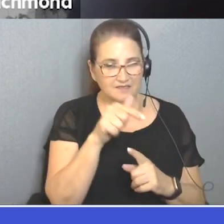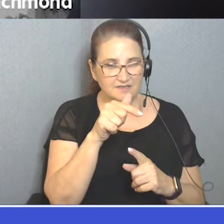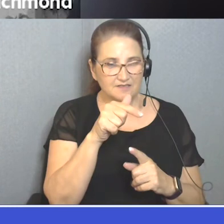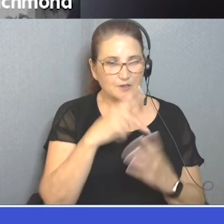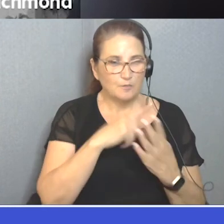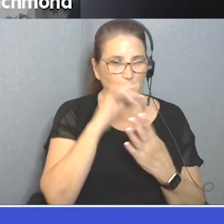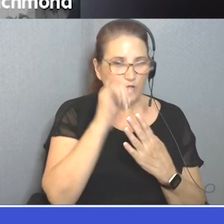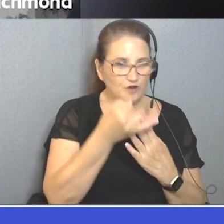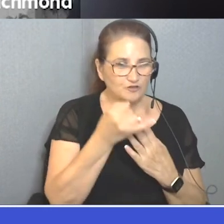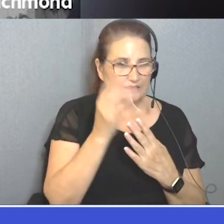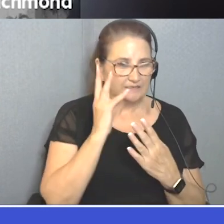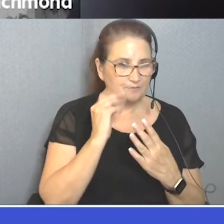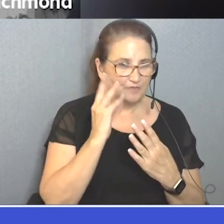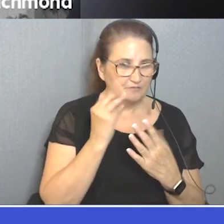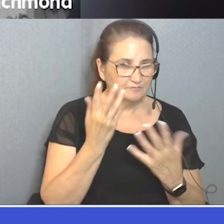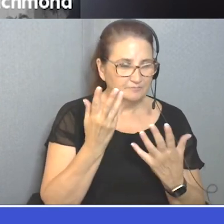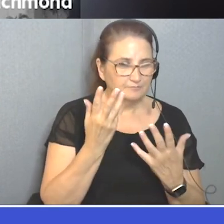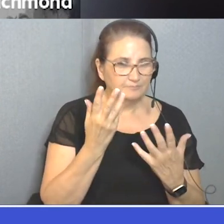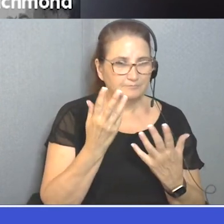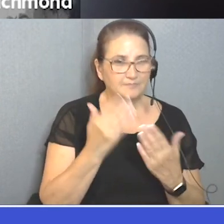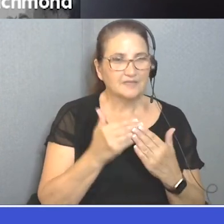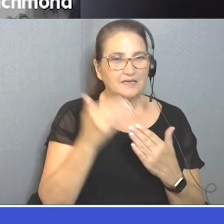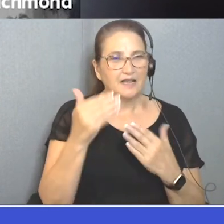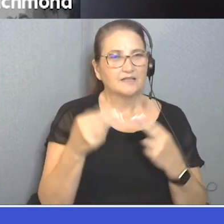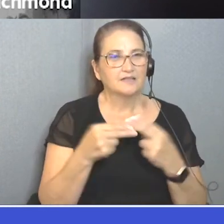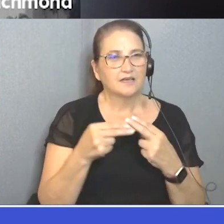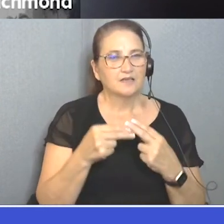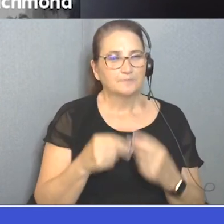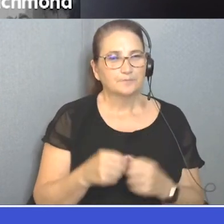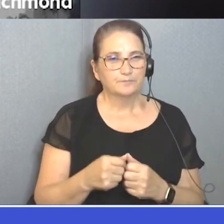What would I find surprising about -- experience, project, et cetera next